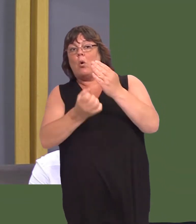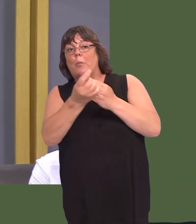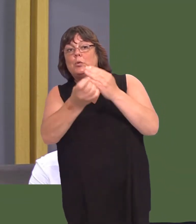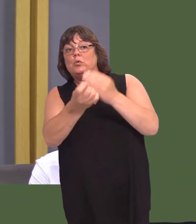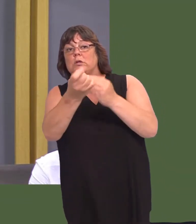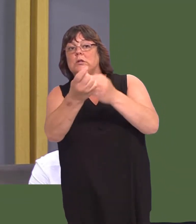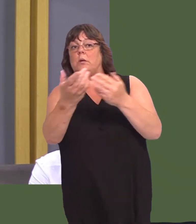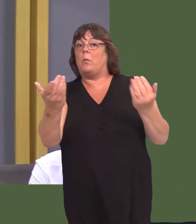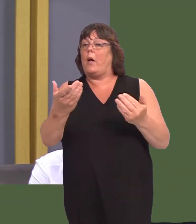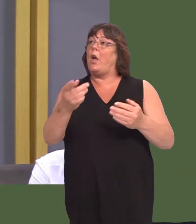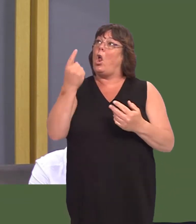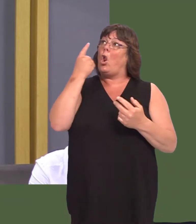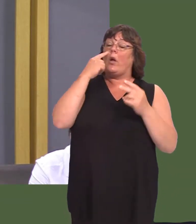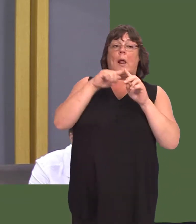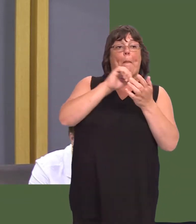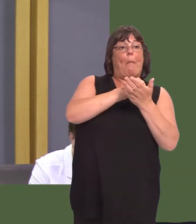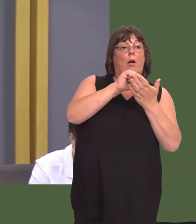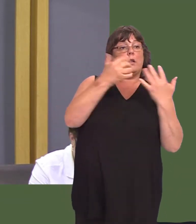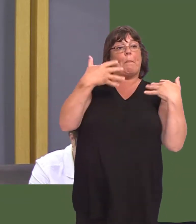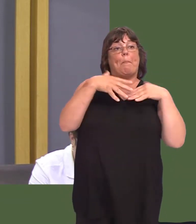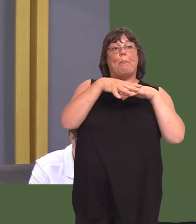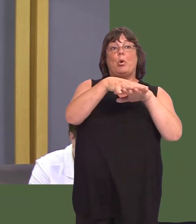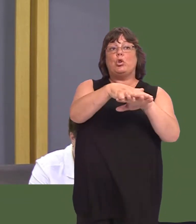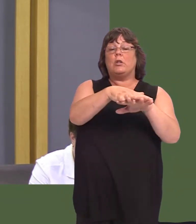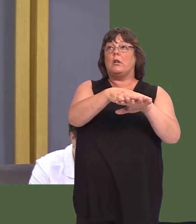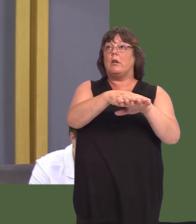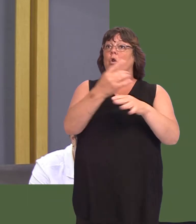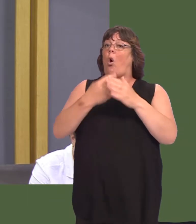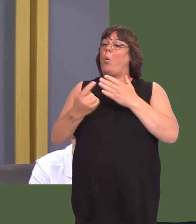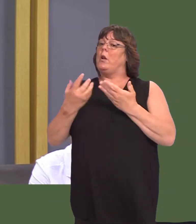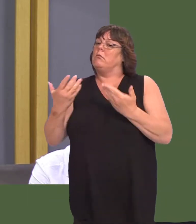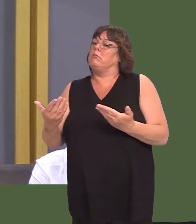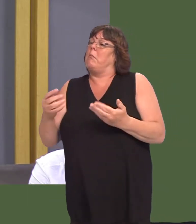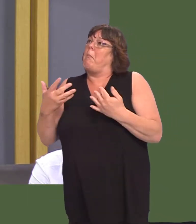looking particularly at emerging markets and not just existing ones, and looking beyond